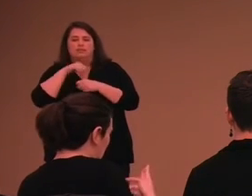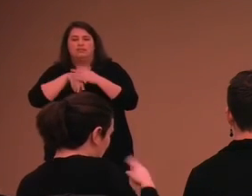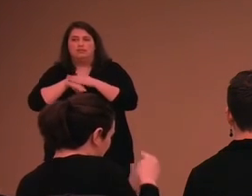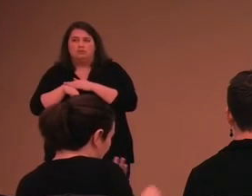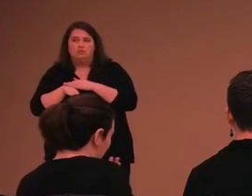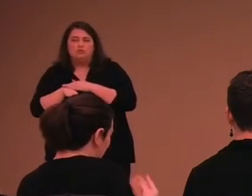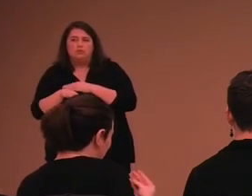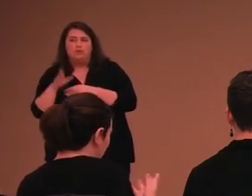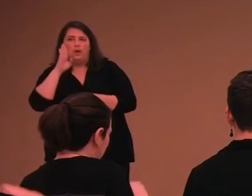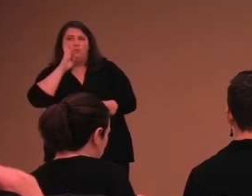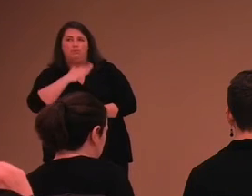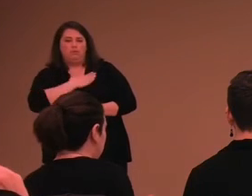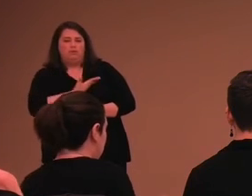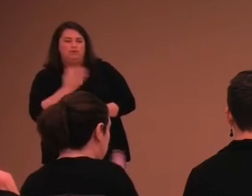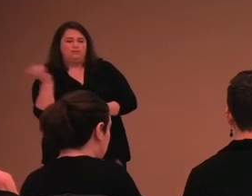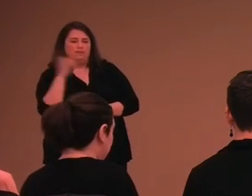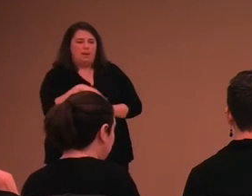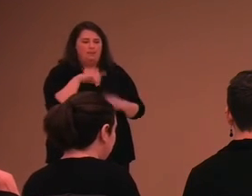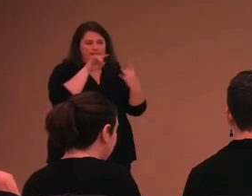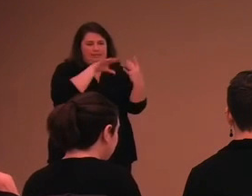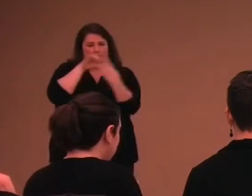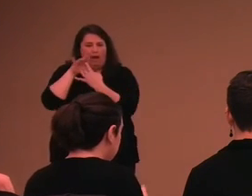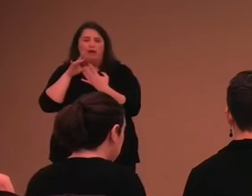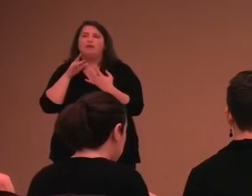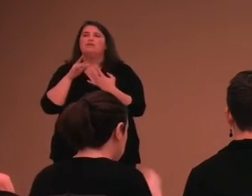So they're going to give you hey you should do this or think of this